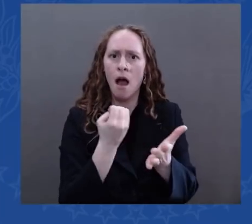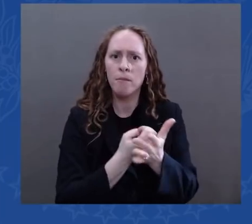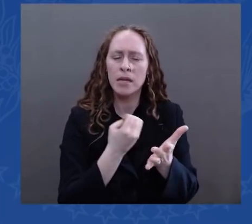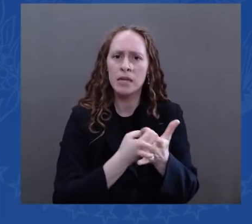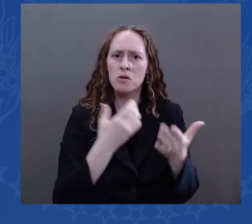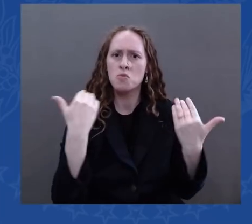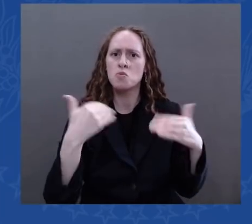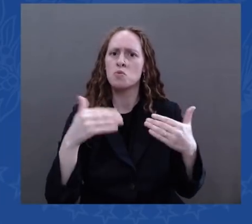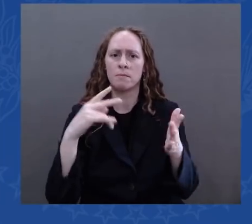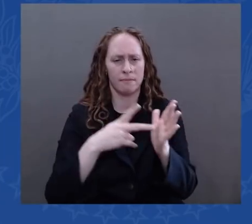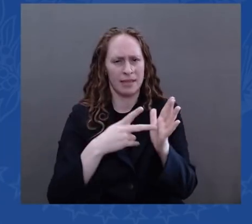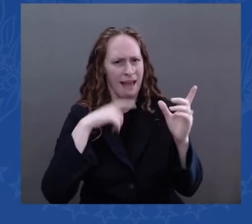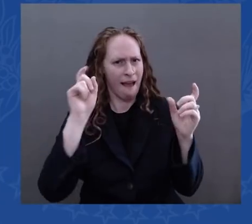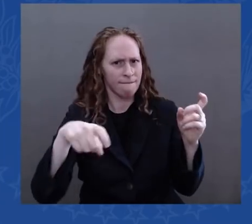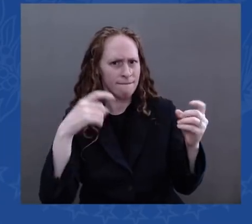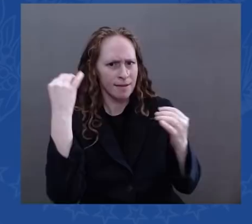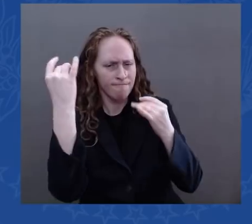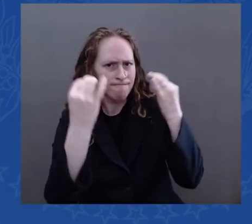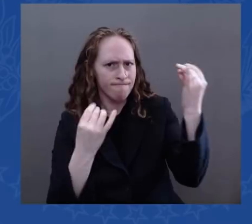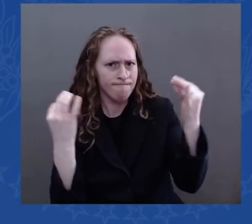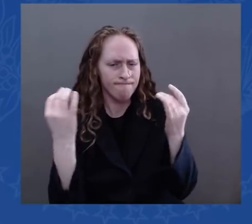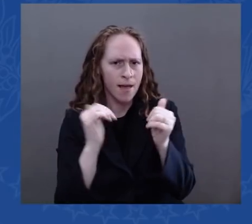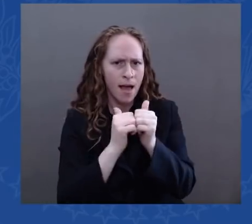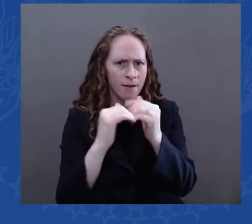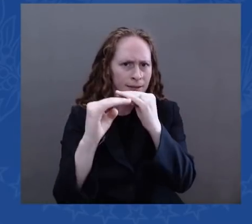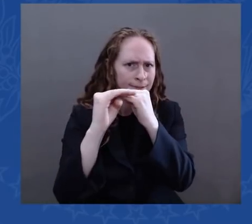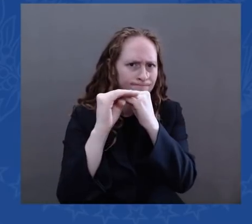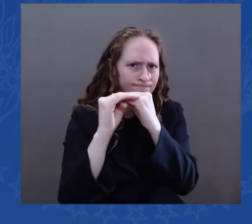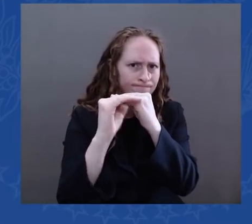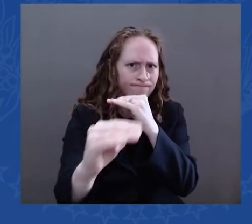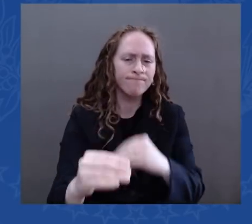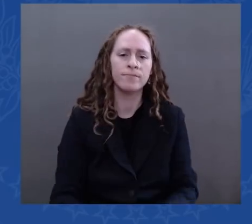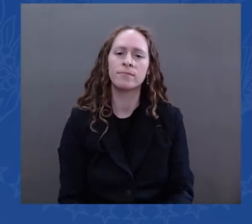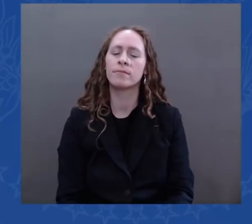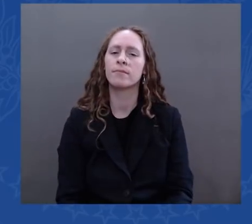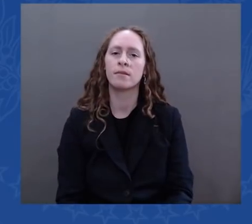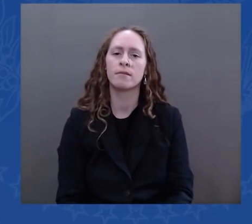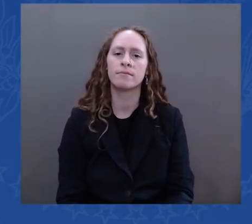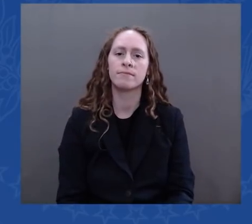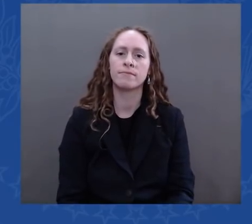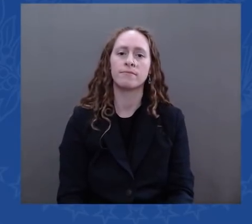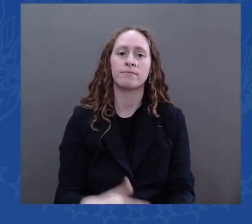we're once again facing increased competition from other nation states -- China and Russia --